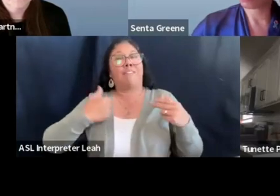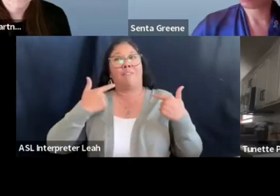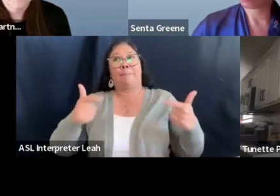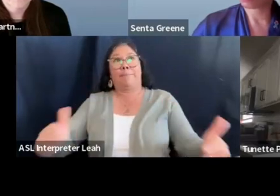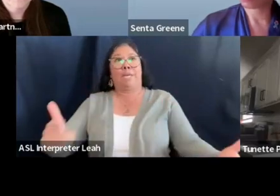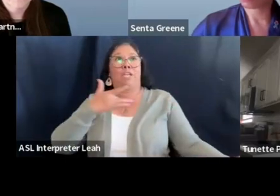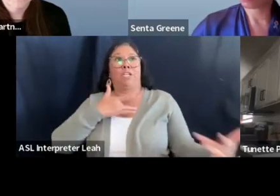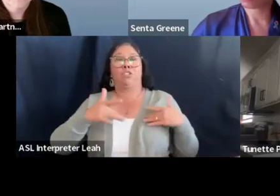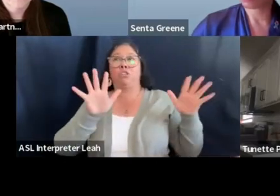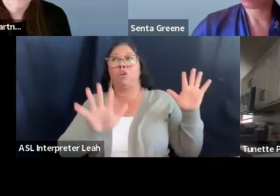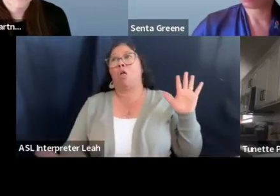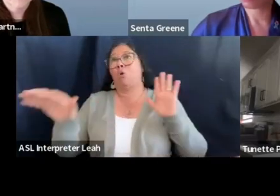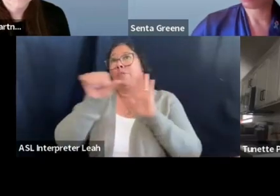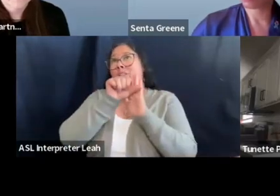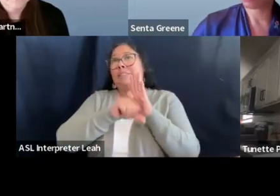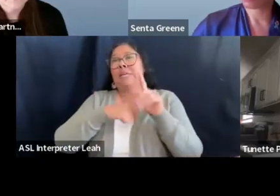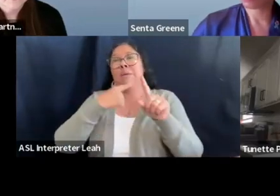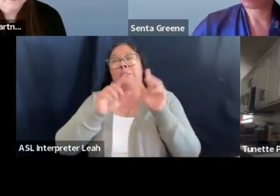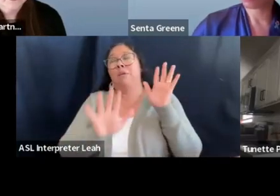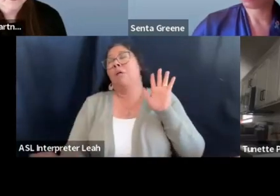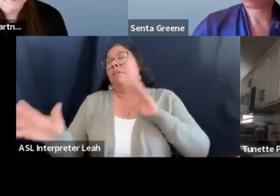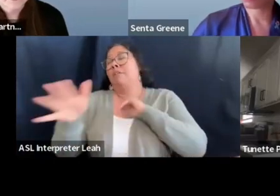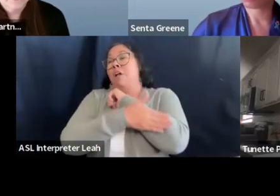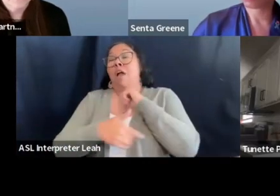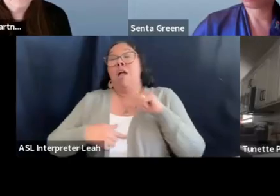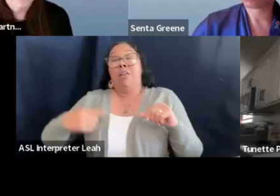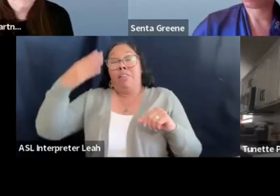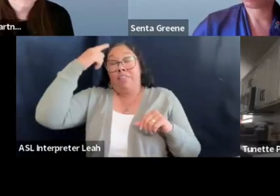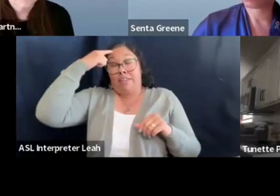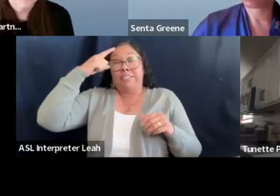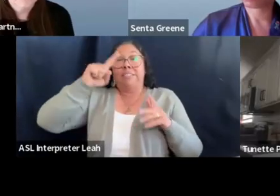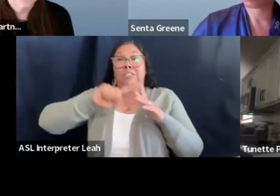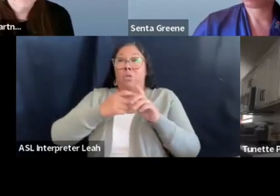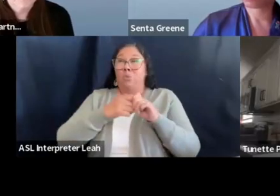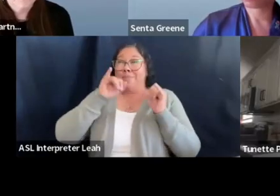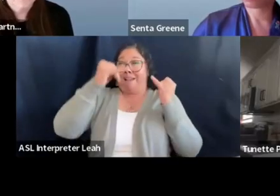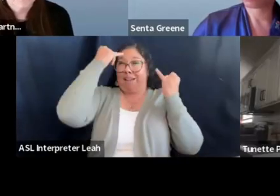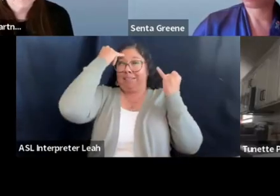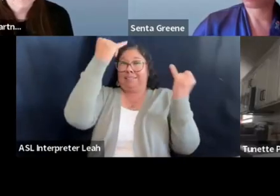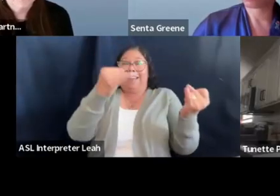across this country. But I think it all begins with this idea that if we can see each other,